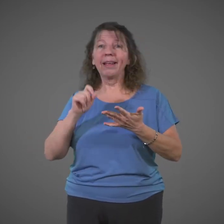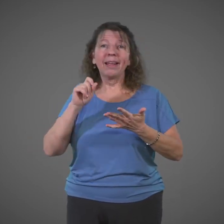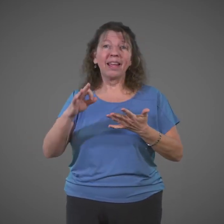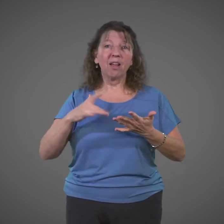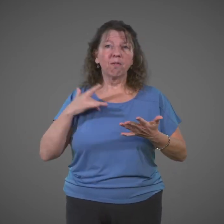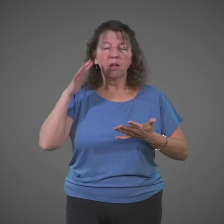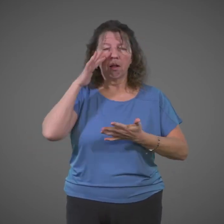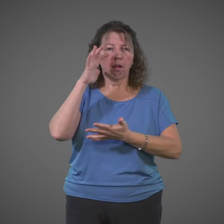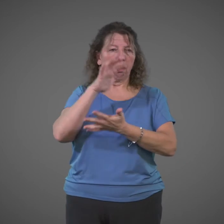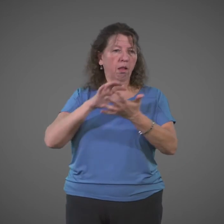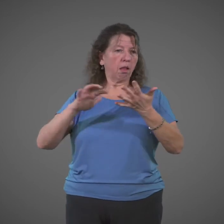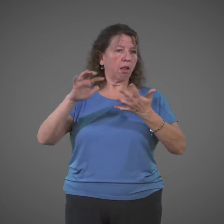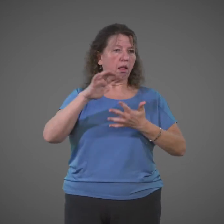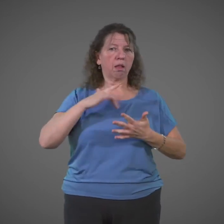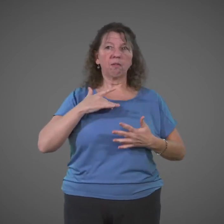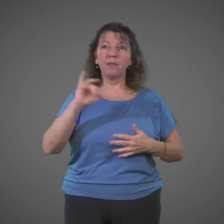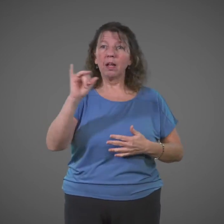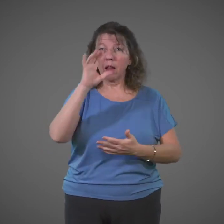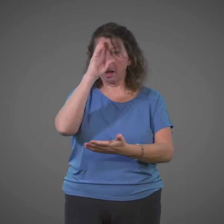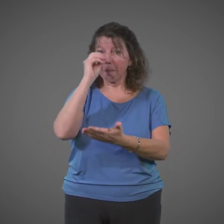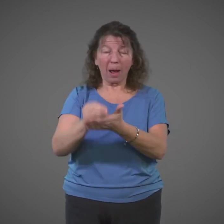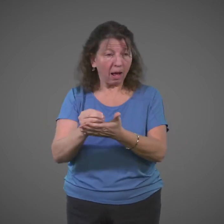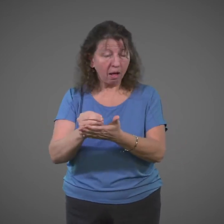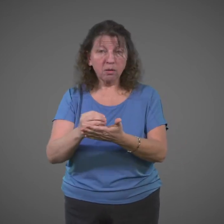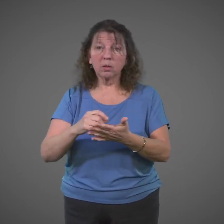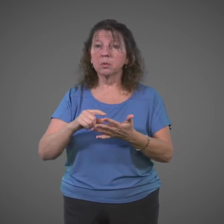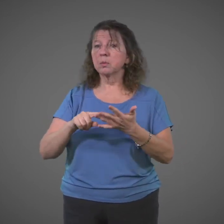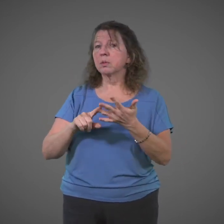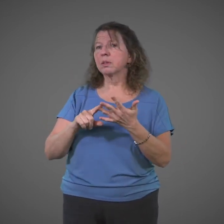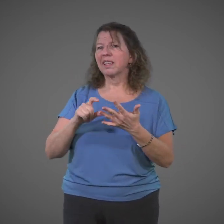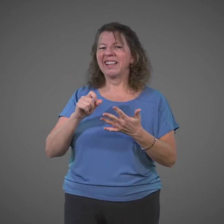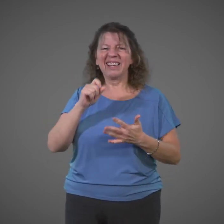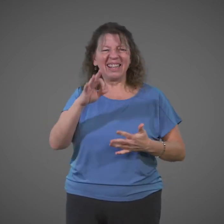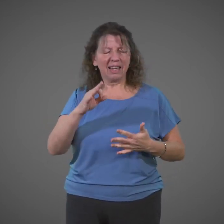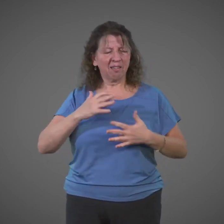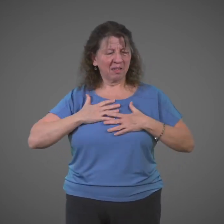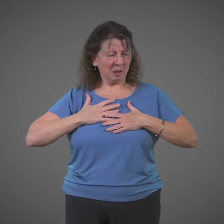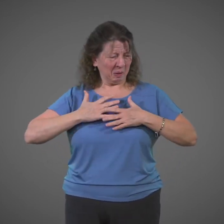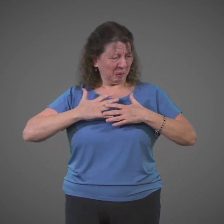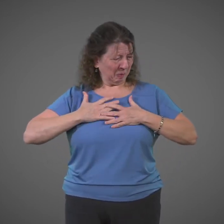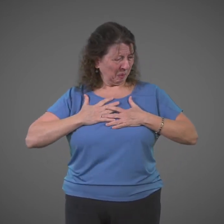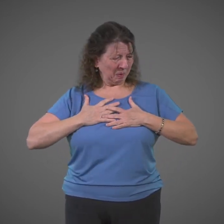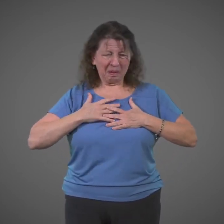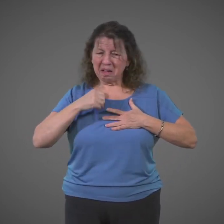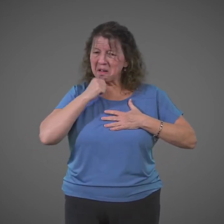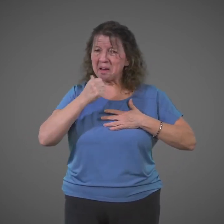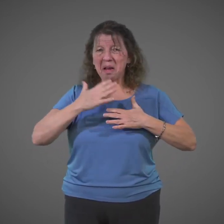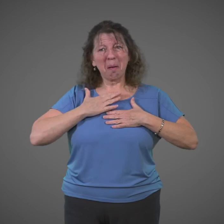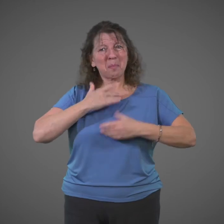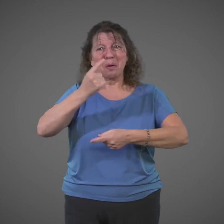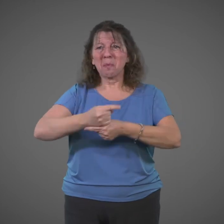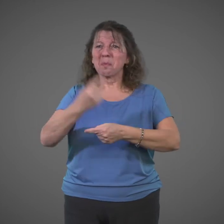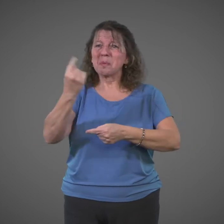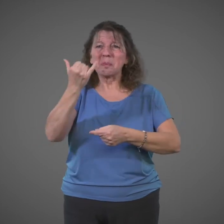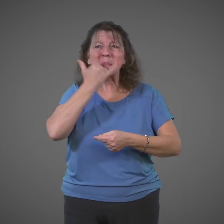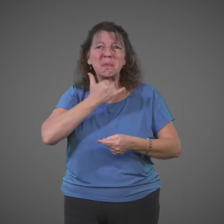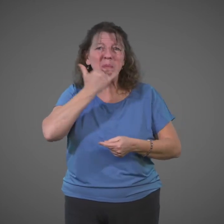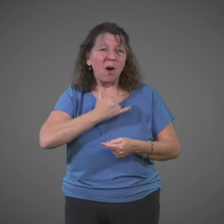If you feel weak, disoriented and dizzy, as if you might pass out. If you feel like you aren't breathing right.